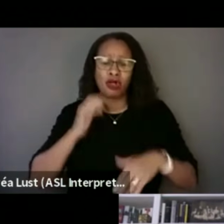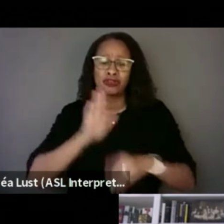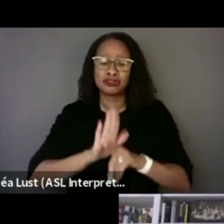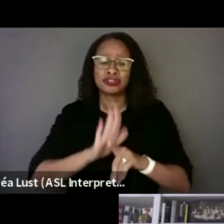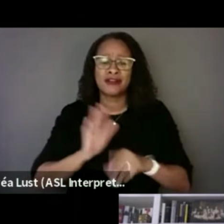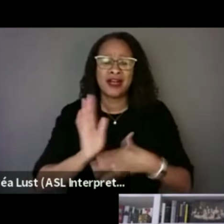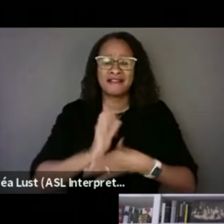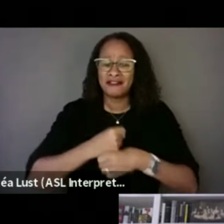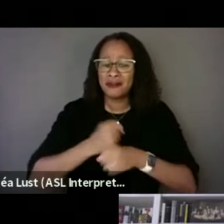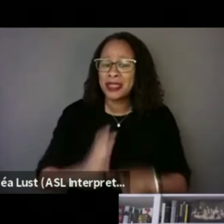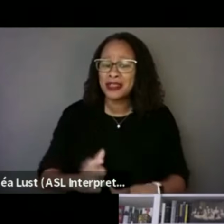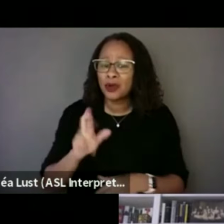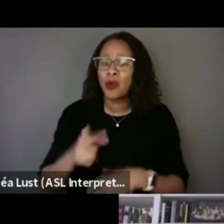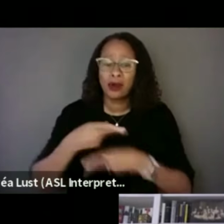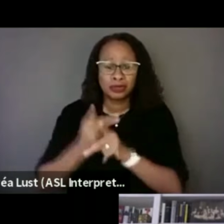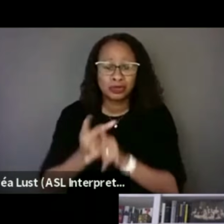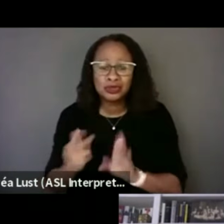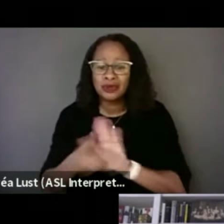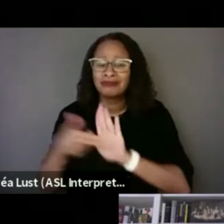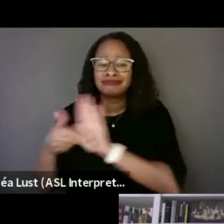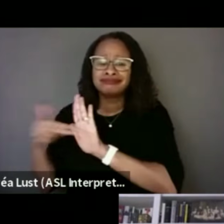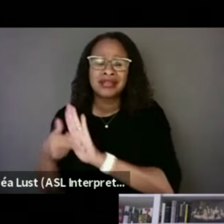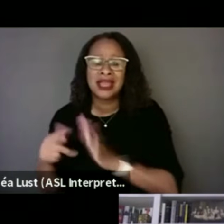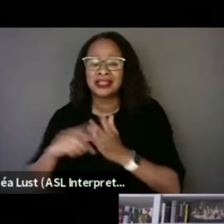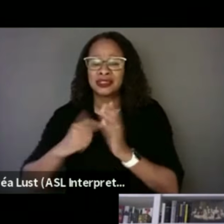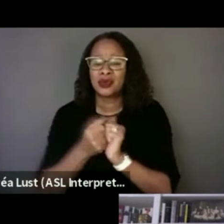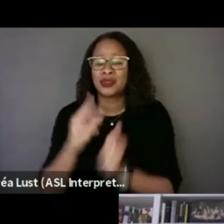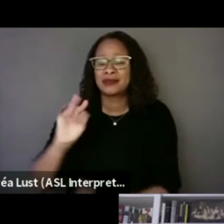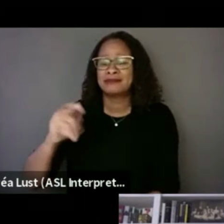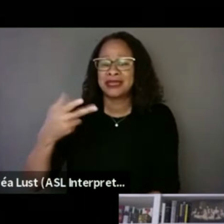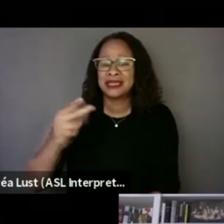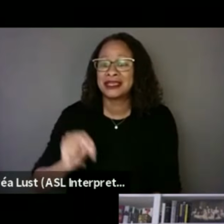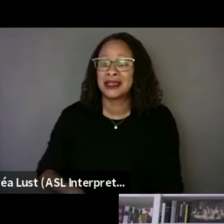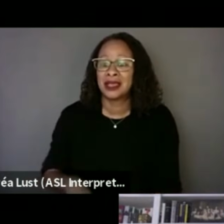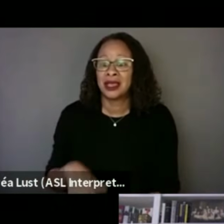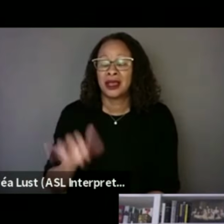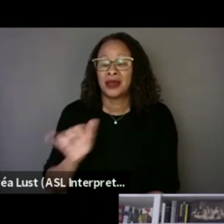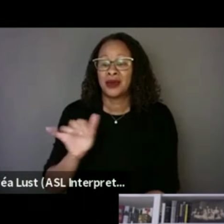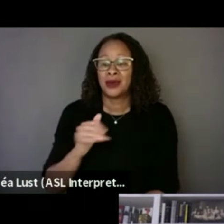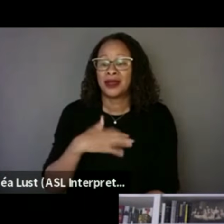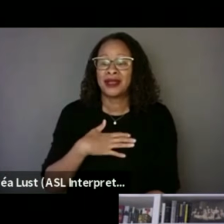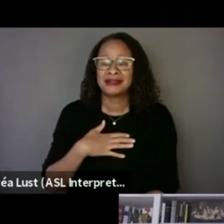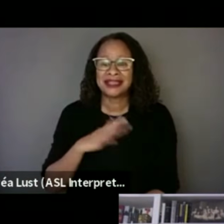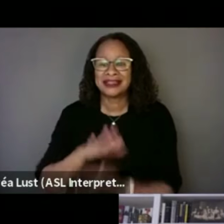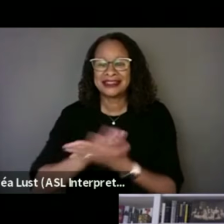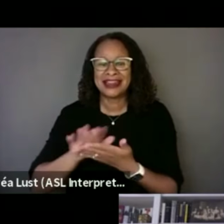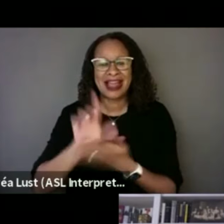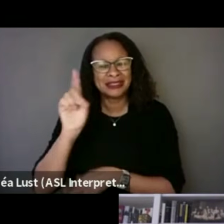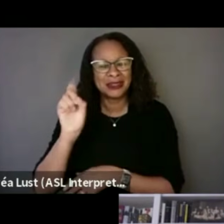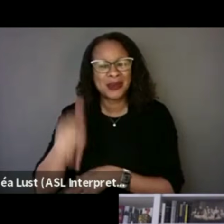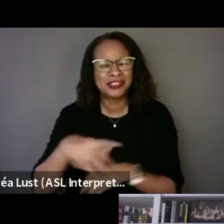or call yourself a producer. And let's start with Megan. Oh, oh, what a nice question. That was fun to travel.